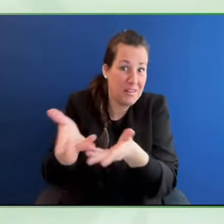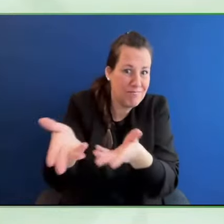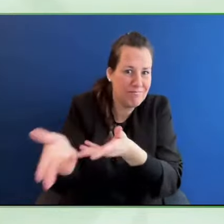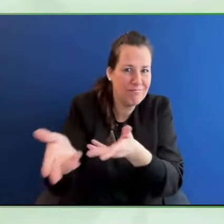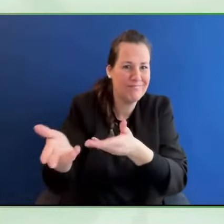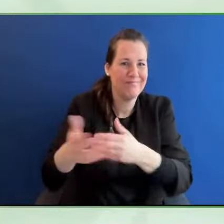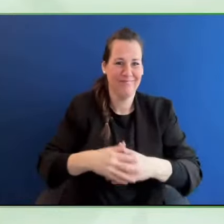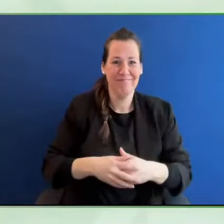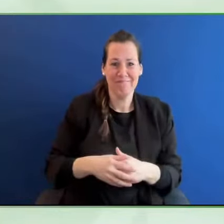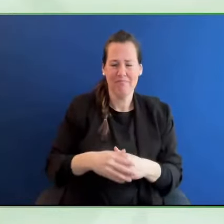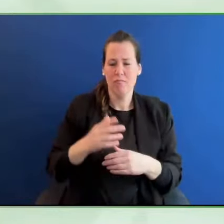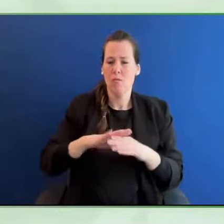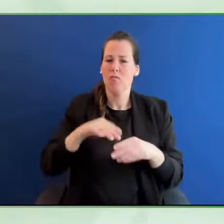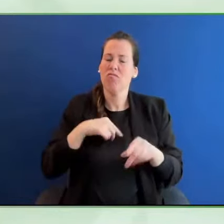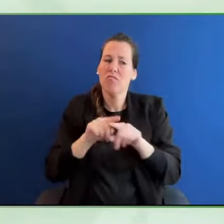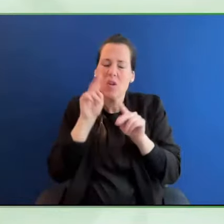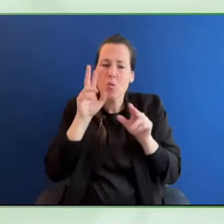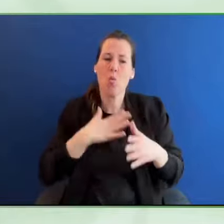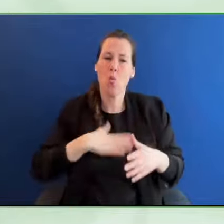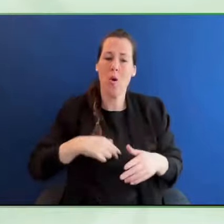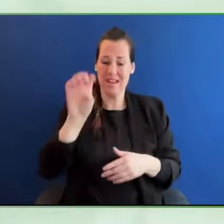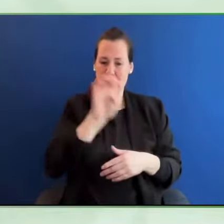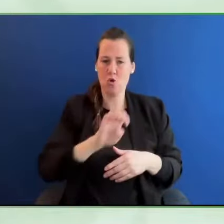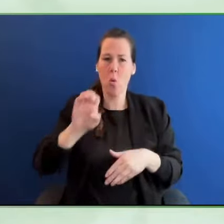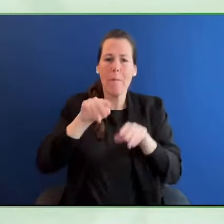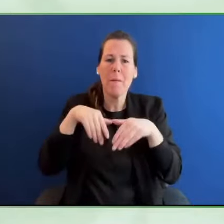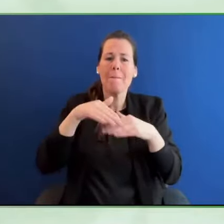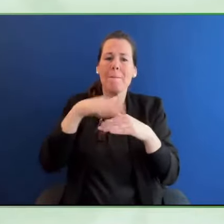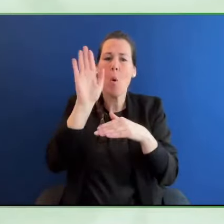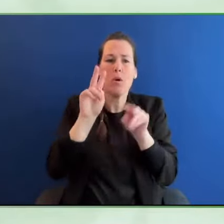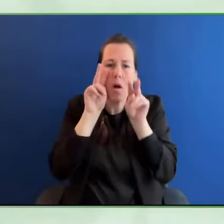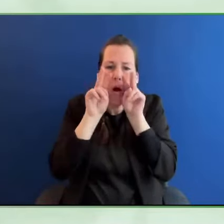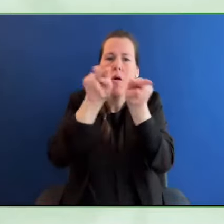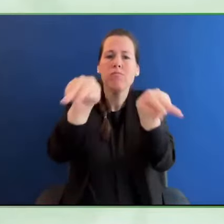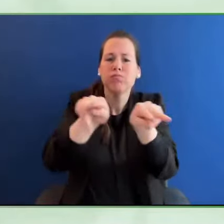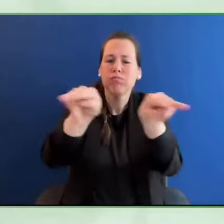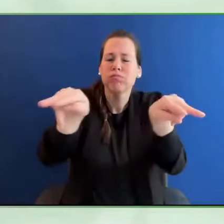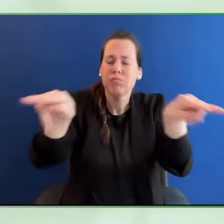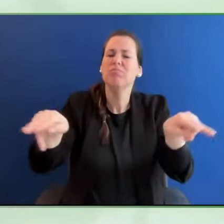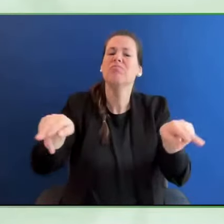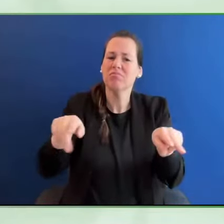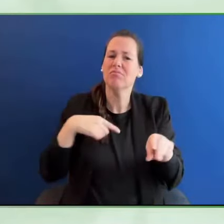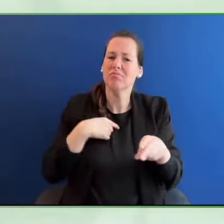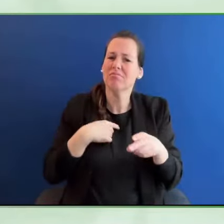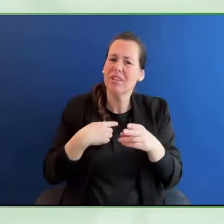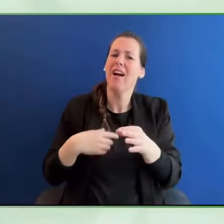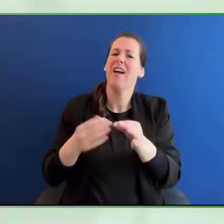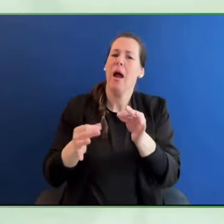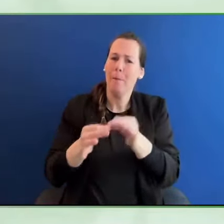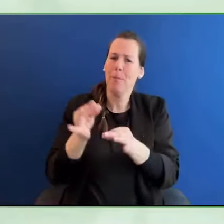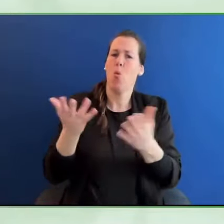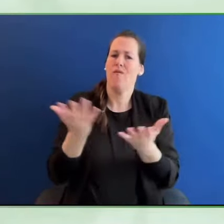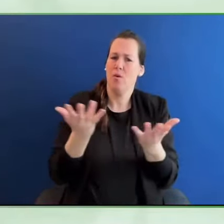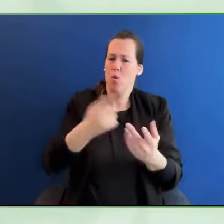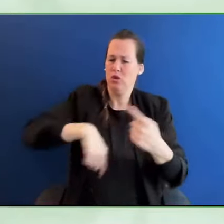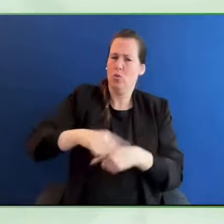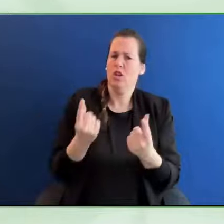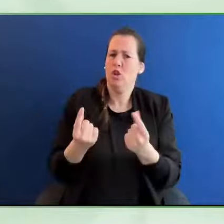We need to transform the way that we provide supports, move away from outdated models towards more inclusive forms of support. And it is not easy.